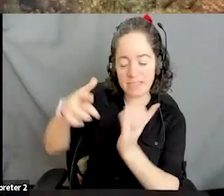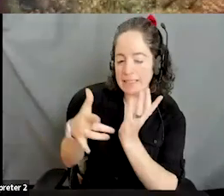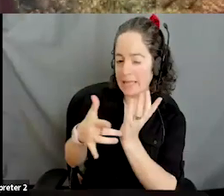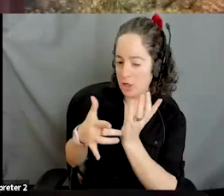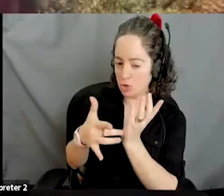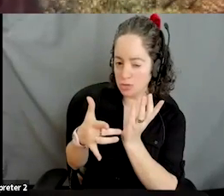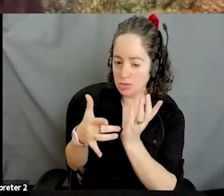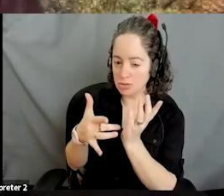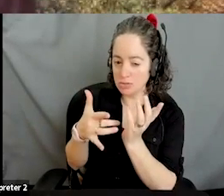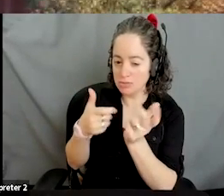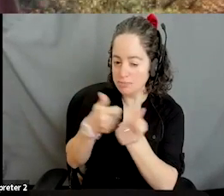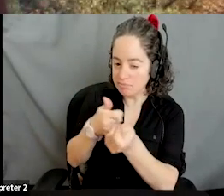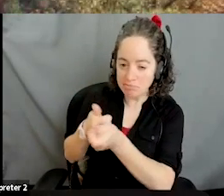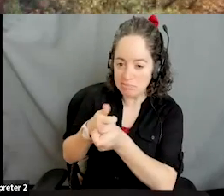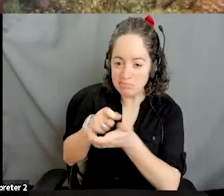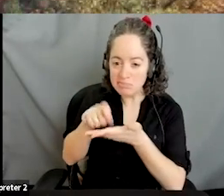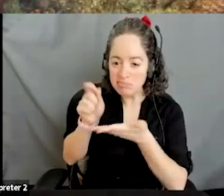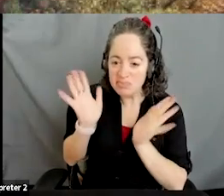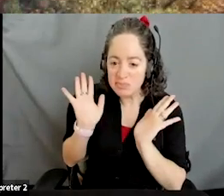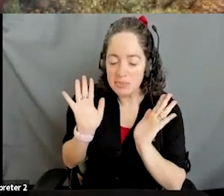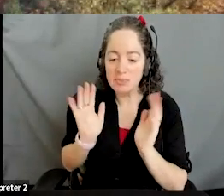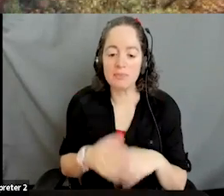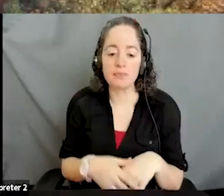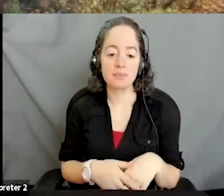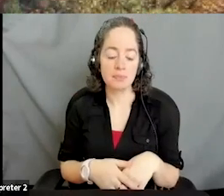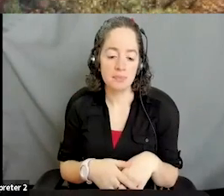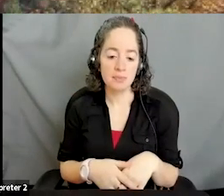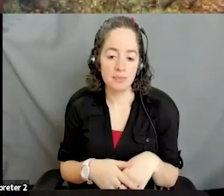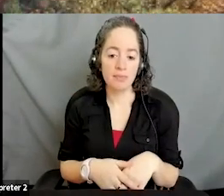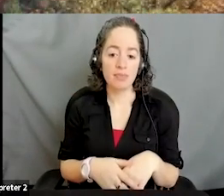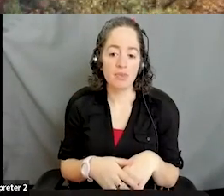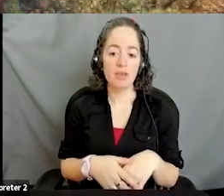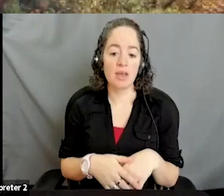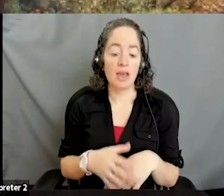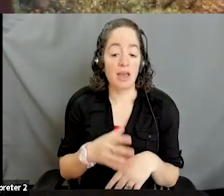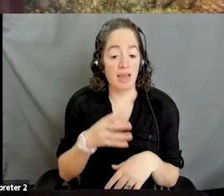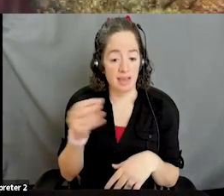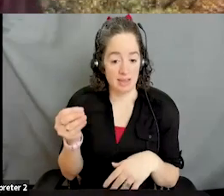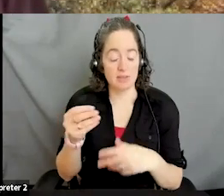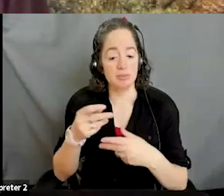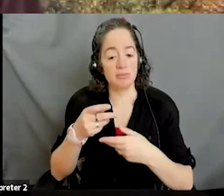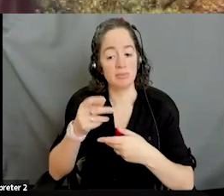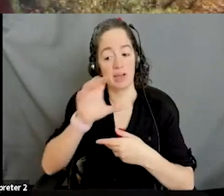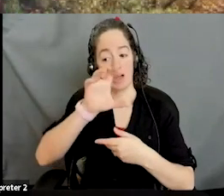I think this level of exposure is pretty typical of product companies across the board.